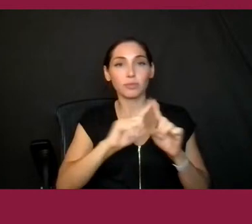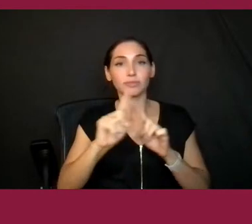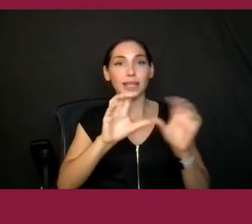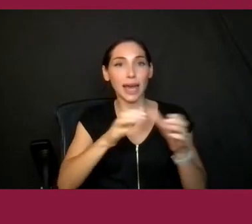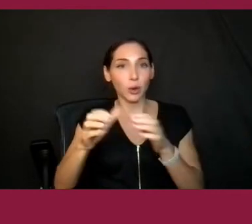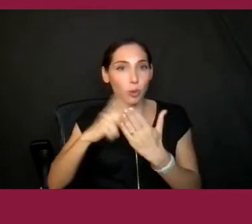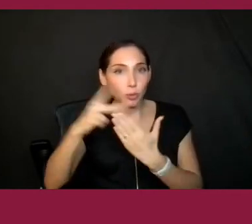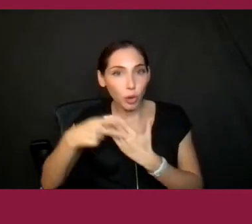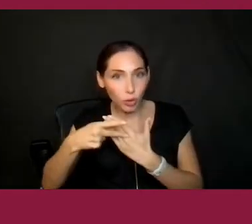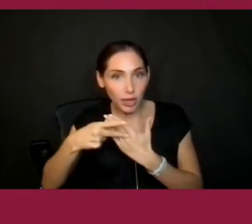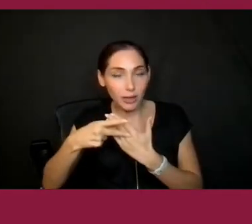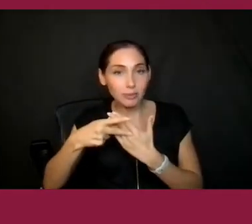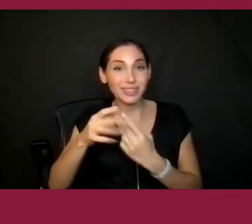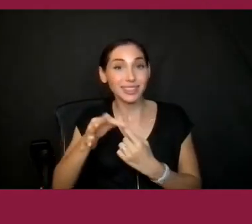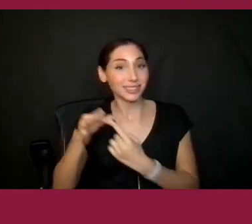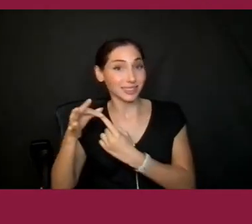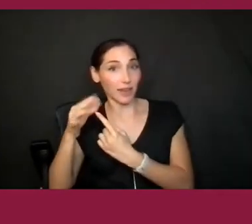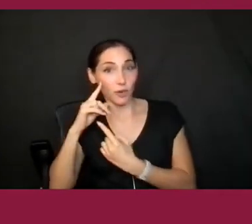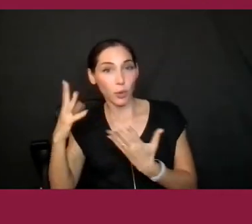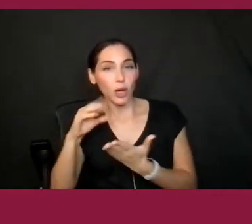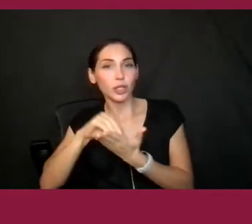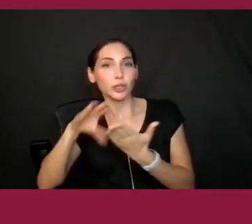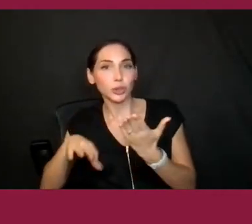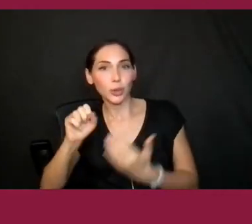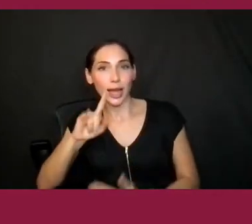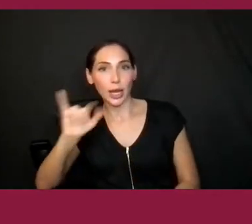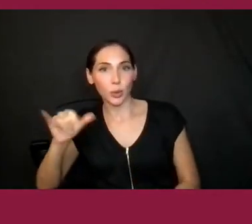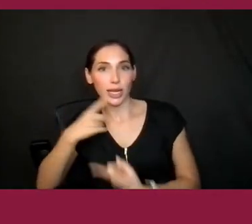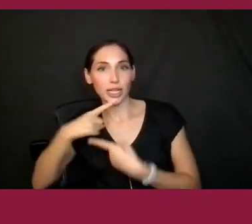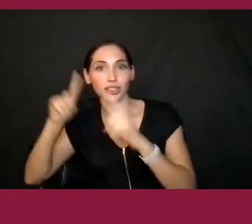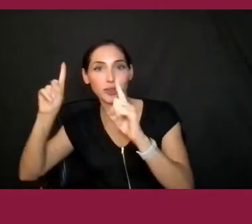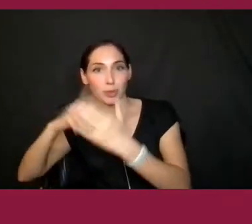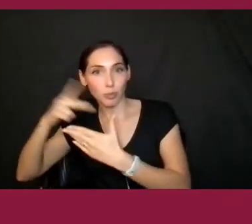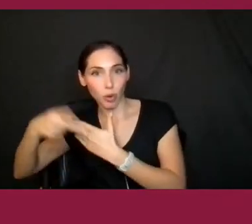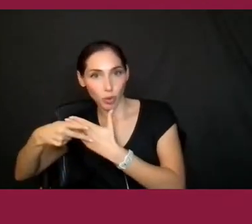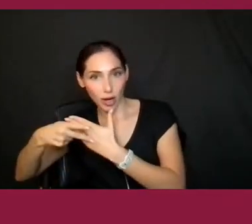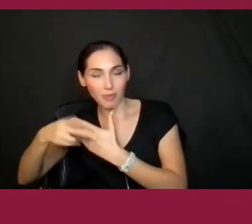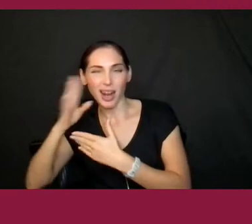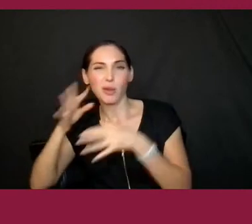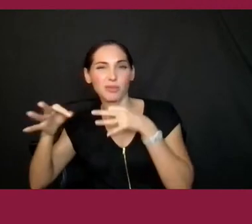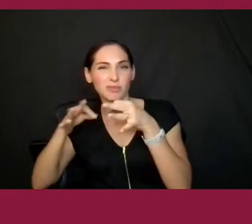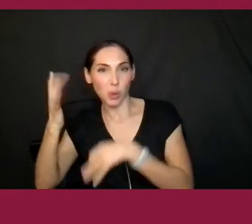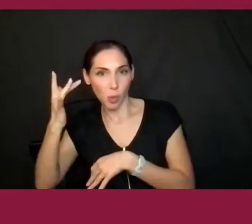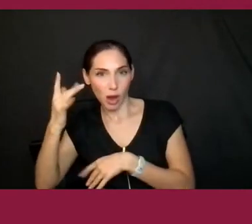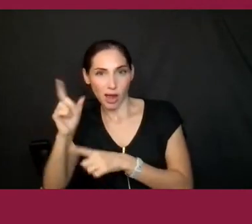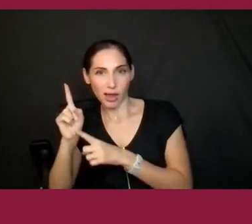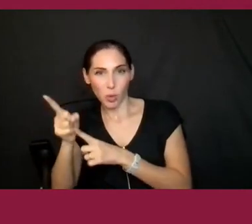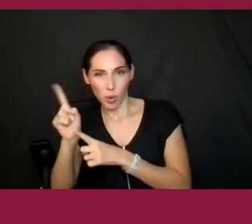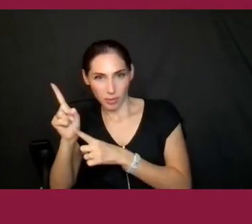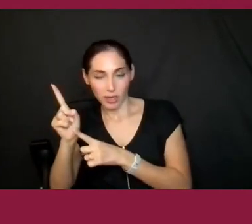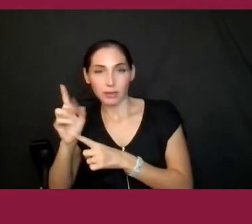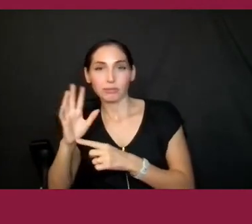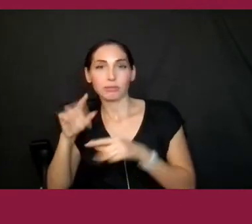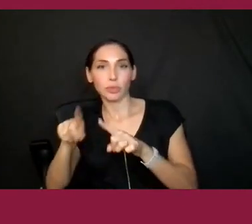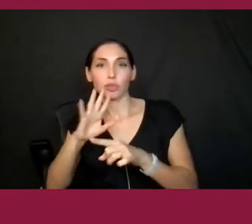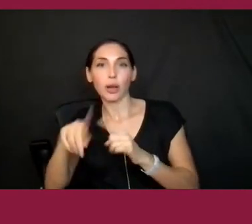except for the student equity and achievement program, and I'm going to get to that when we talk about priorities for next year.